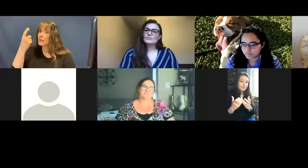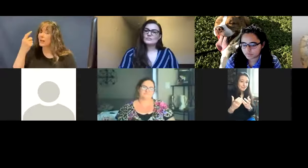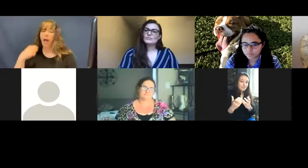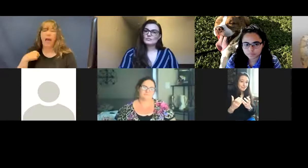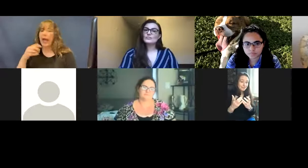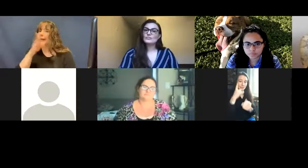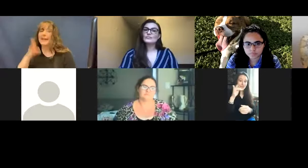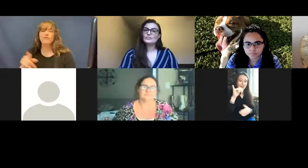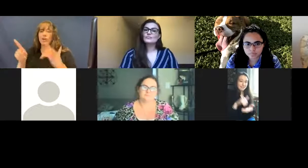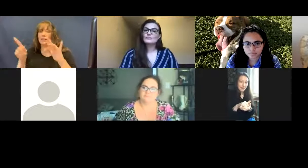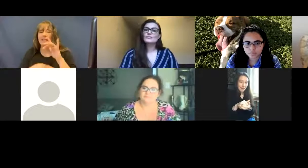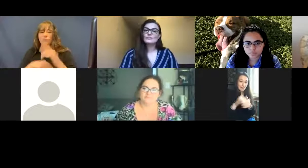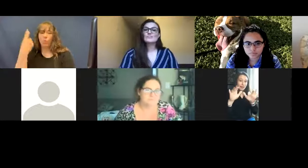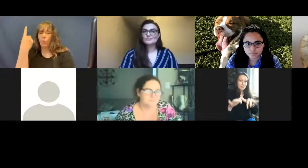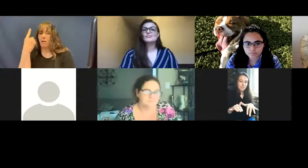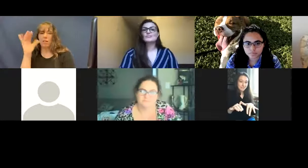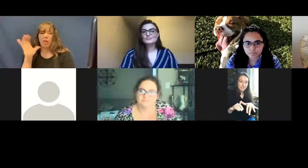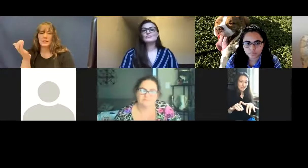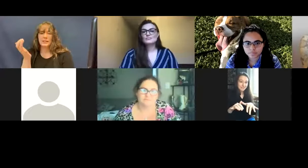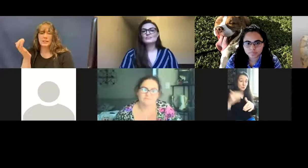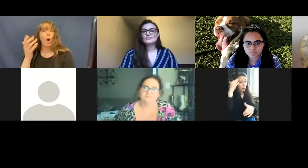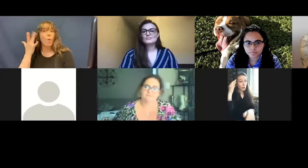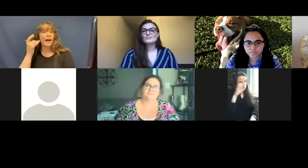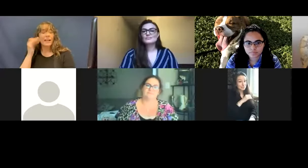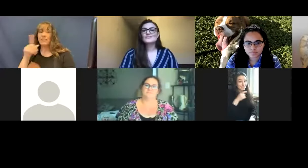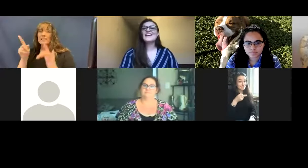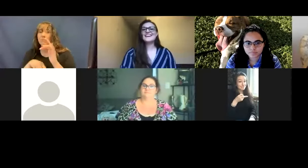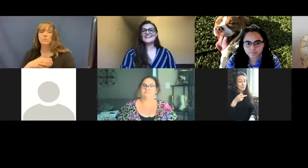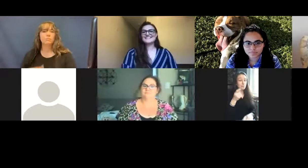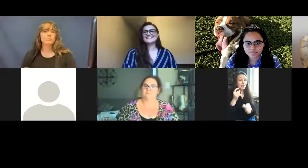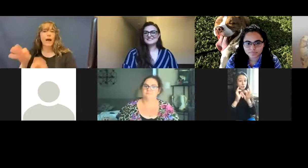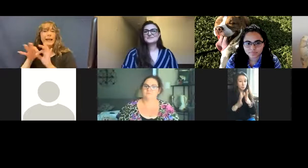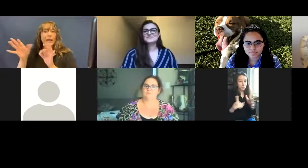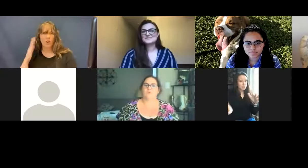because if I did that, my captionist would know I was missing. My interpreter would show